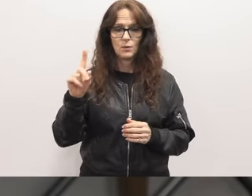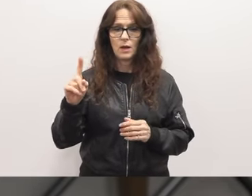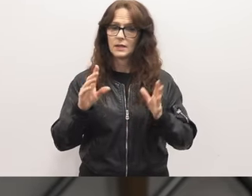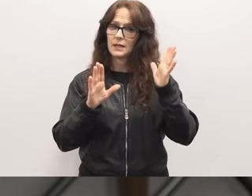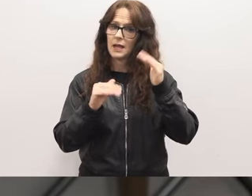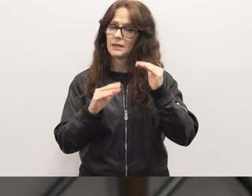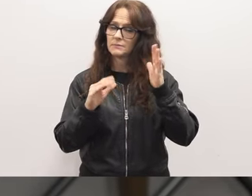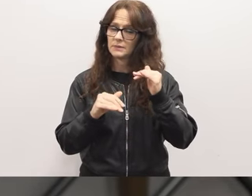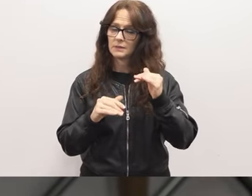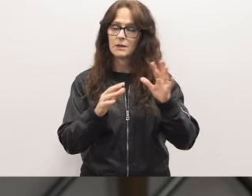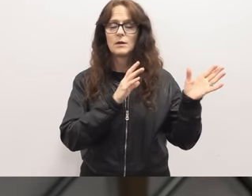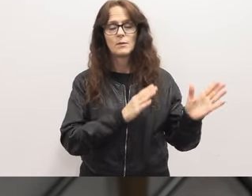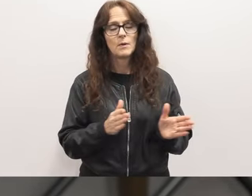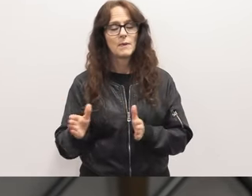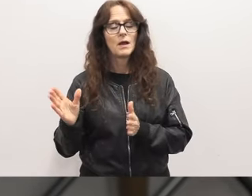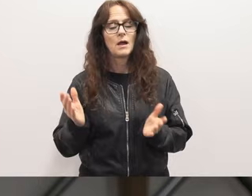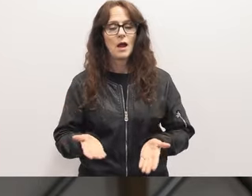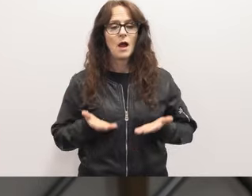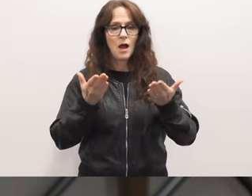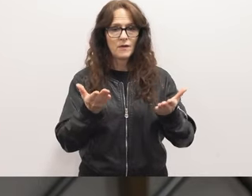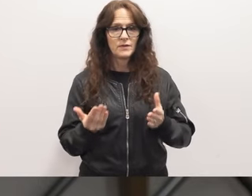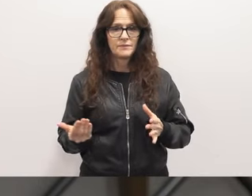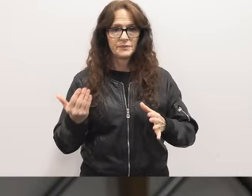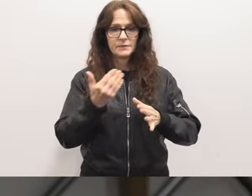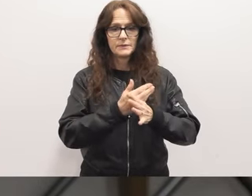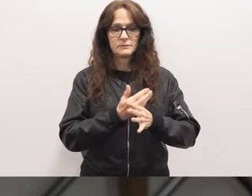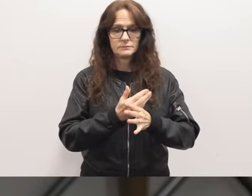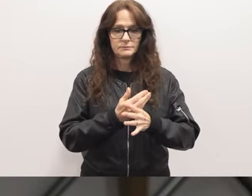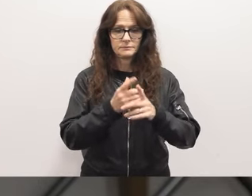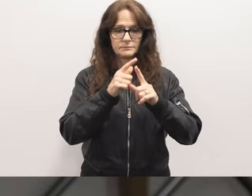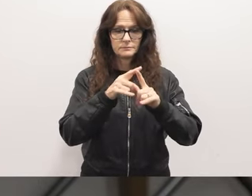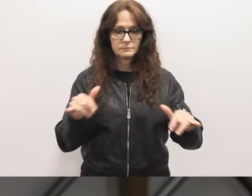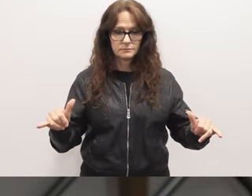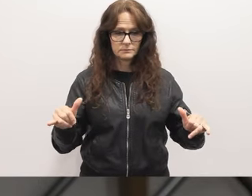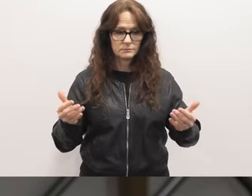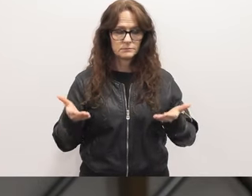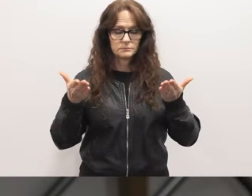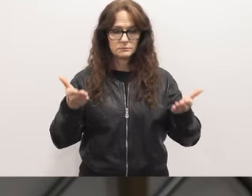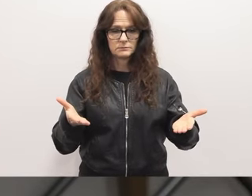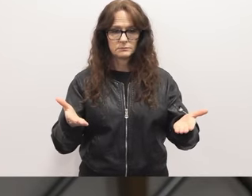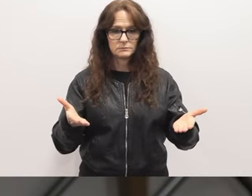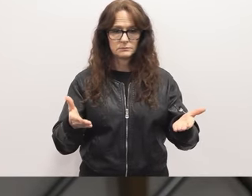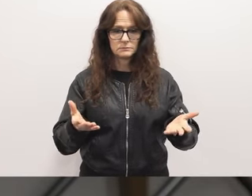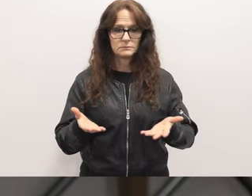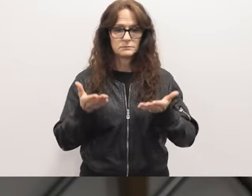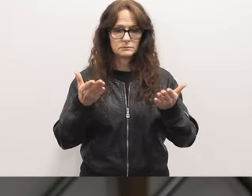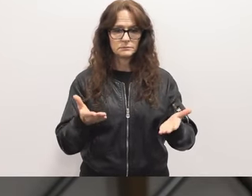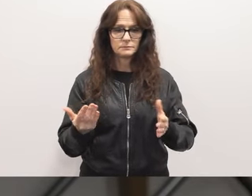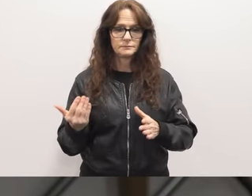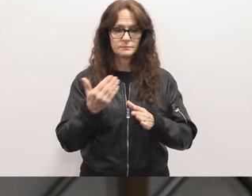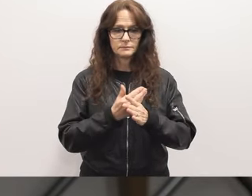then we would be prepared to offer some of the intervention simultaneously that we do offer. And we do offer intervention simultaneous